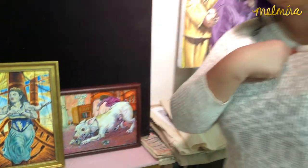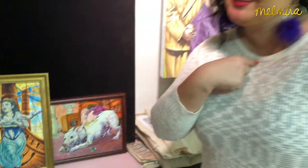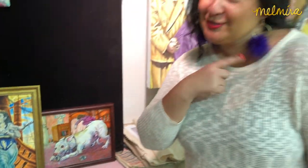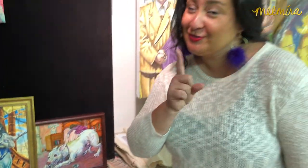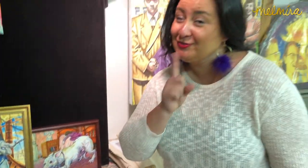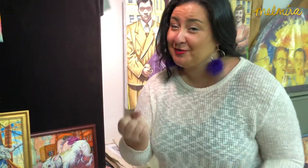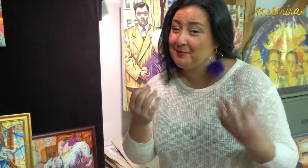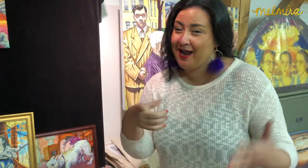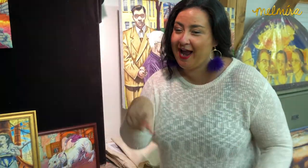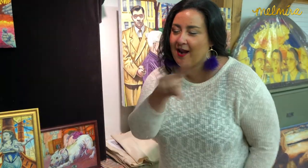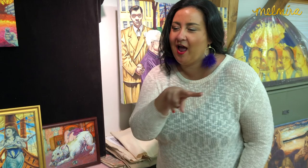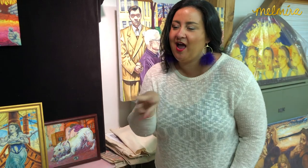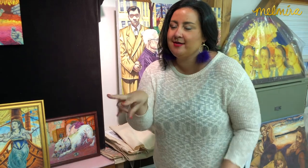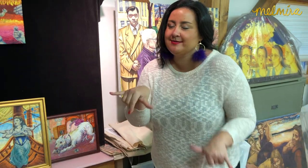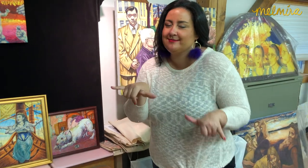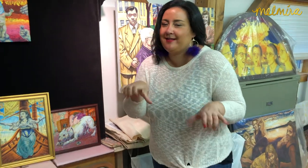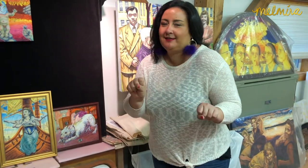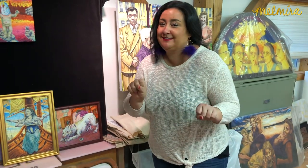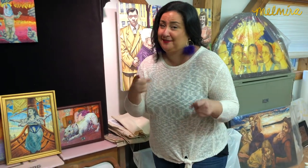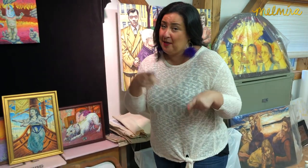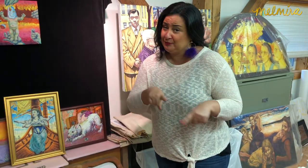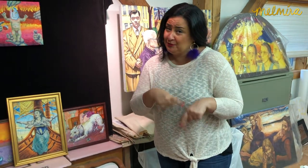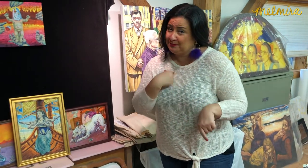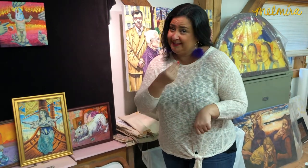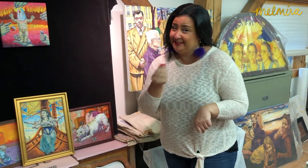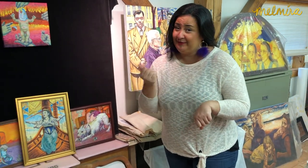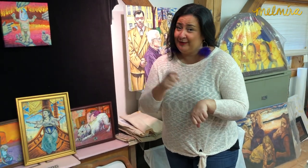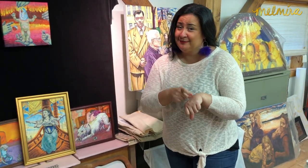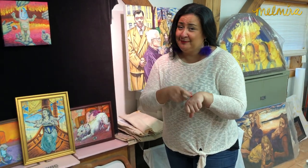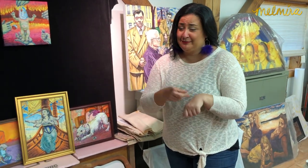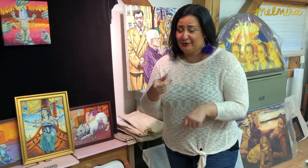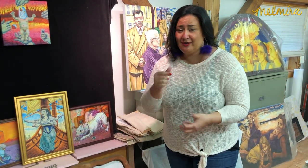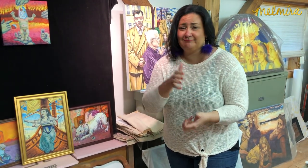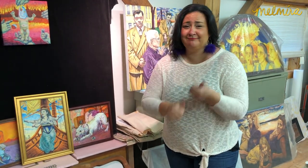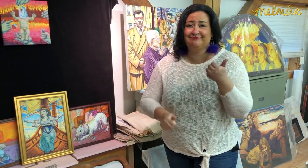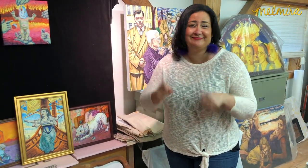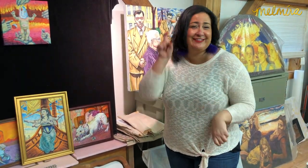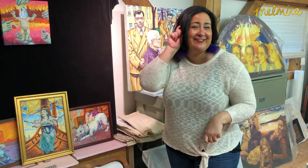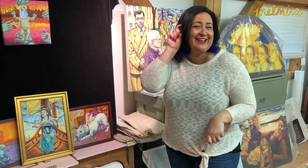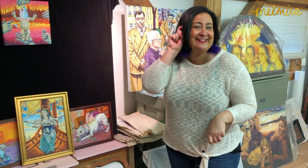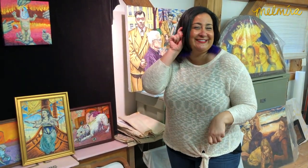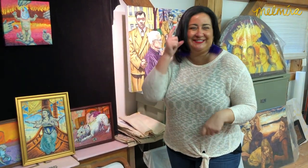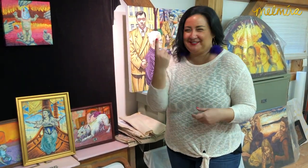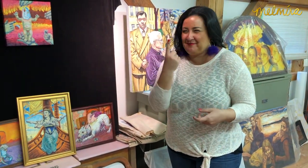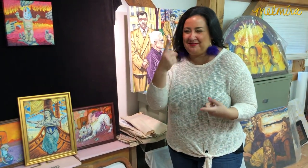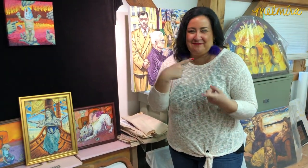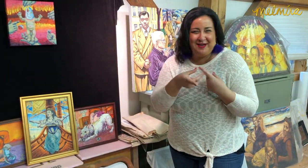I'm sure many of you're like, "YES!" It's happened to me a several time, my dog destroying my hearing aids. It's got something to do